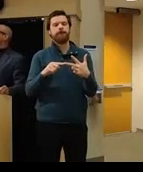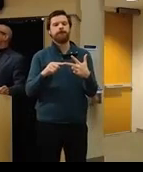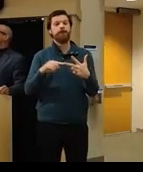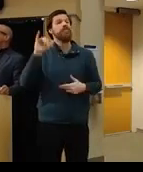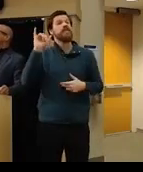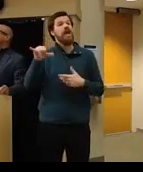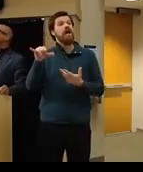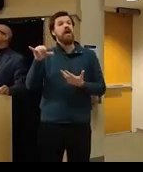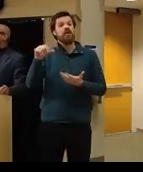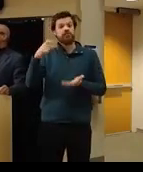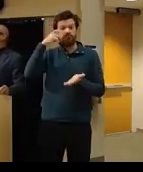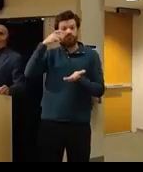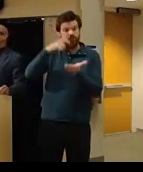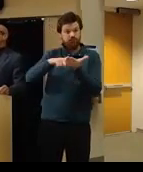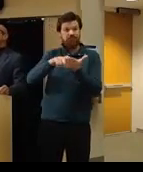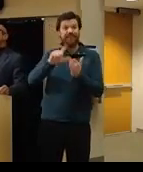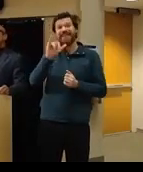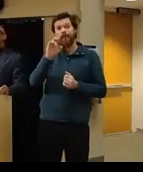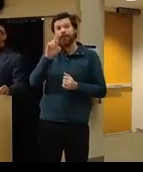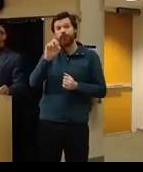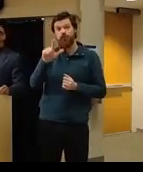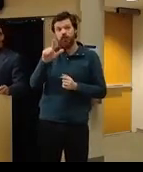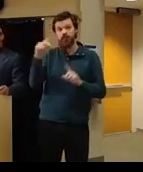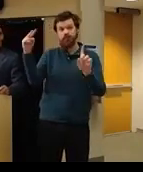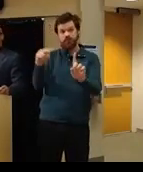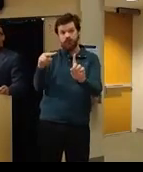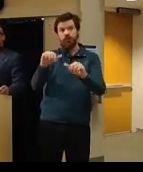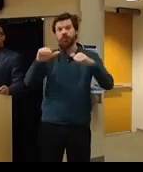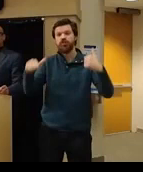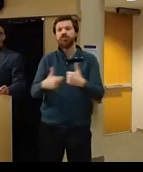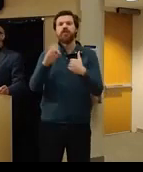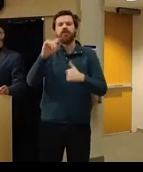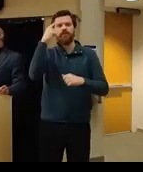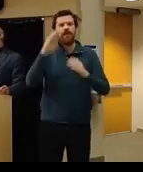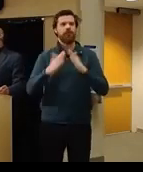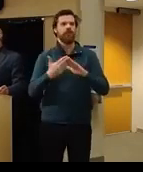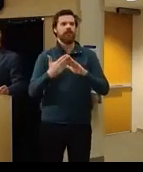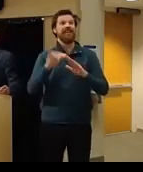was seen as a liberal stance on the challenges of the black community this was how Psychiatry